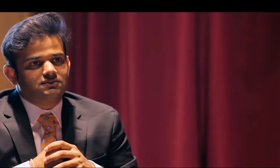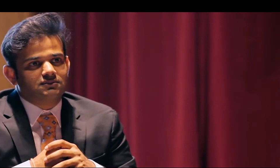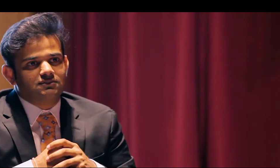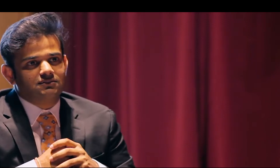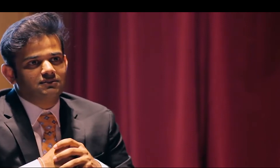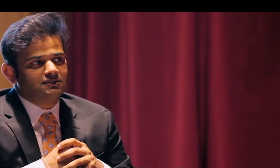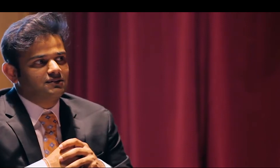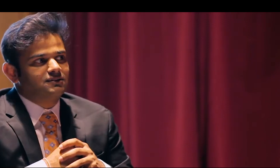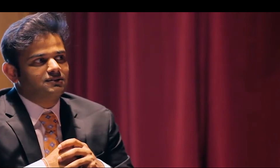how would you,